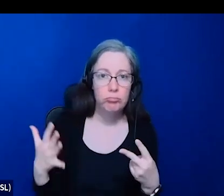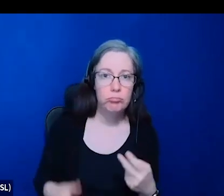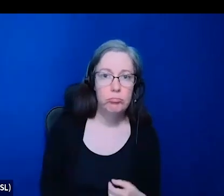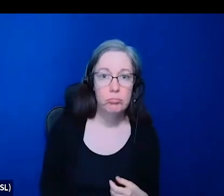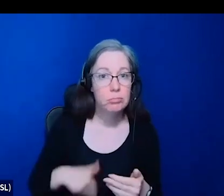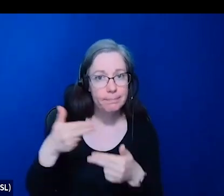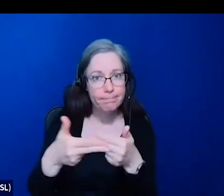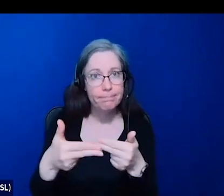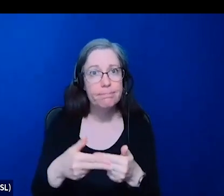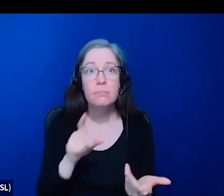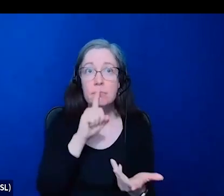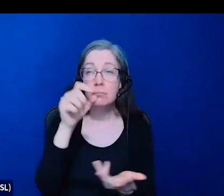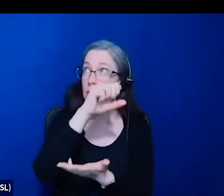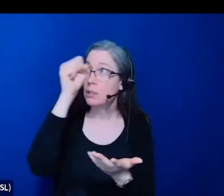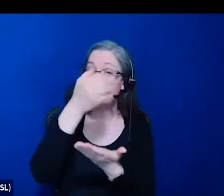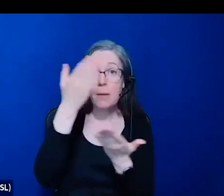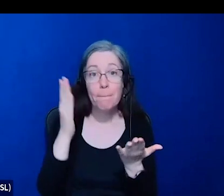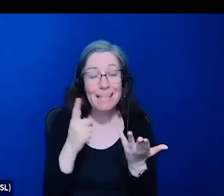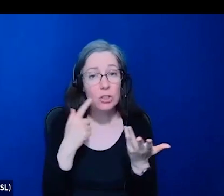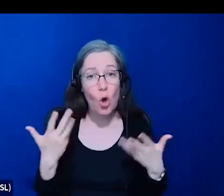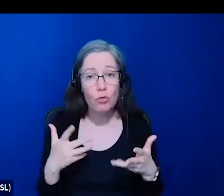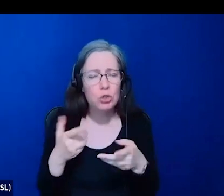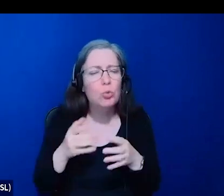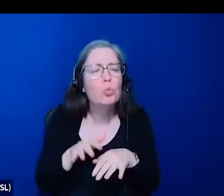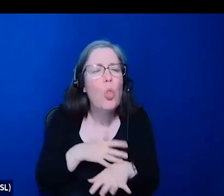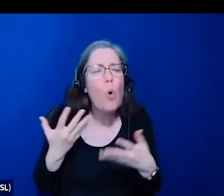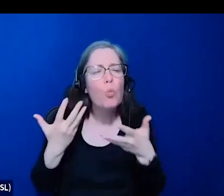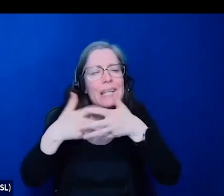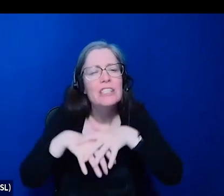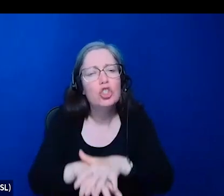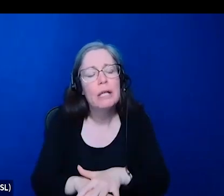In fact, space is already slowly becoming integrated. It's happening quietly,